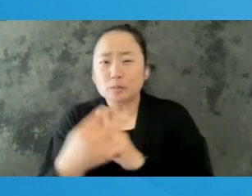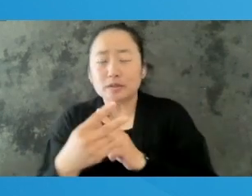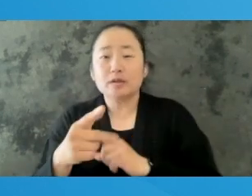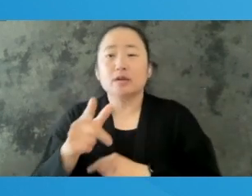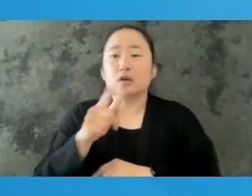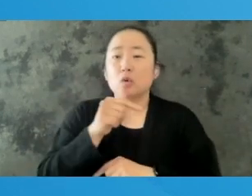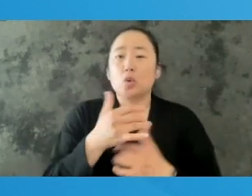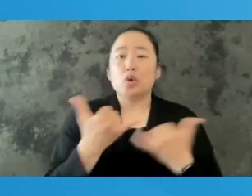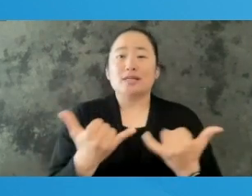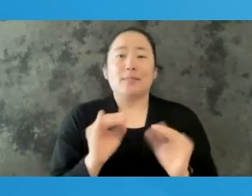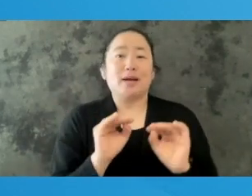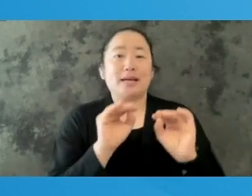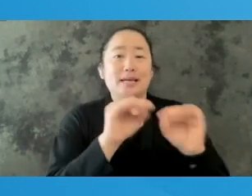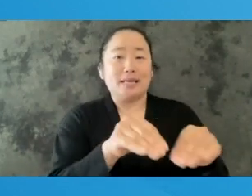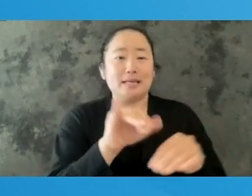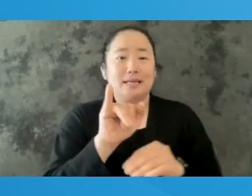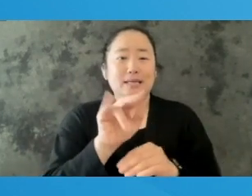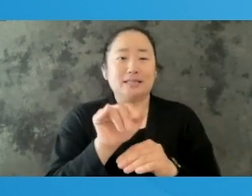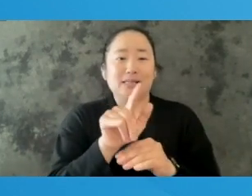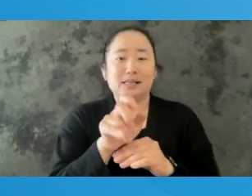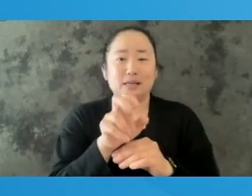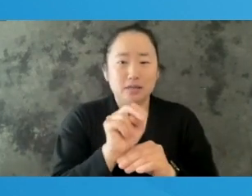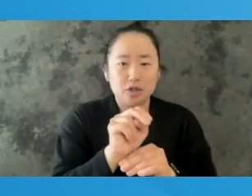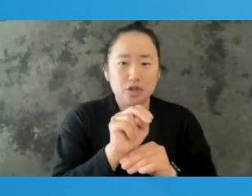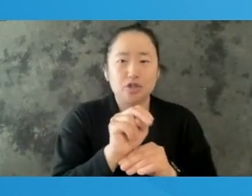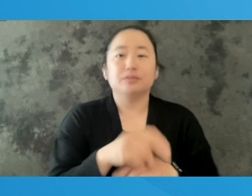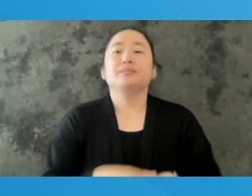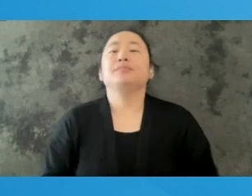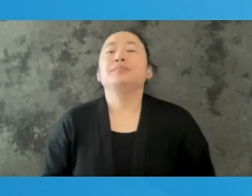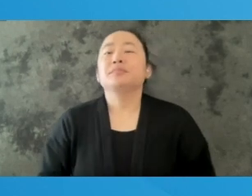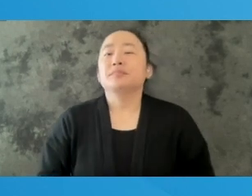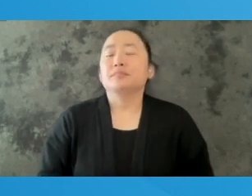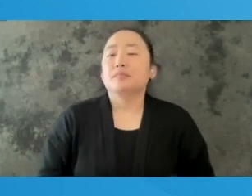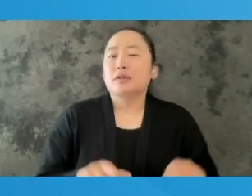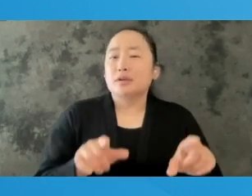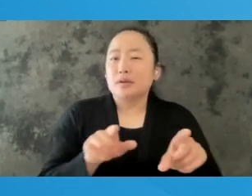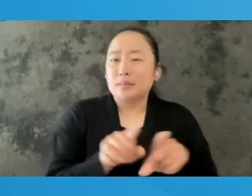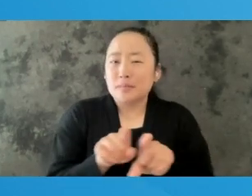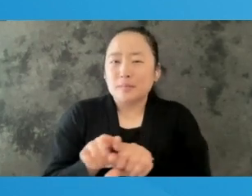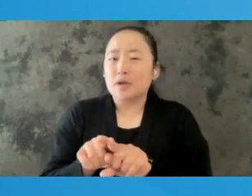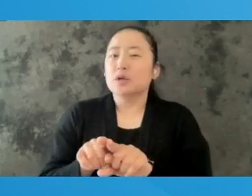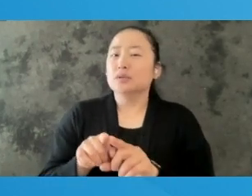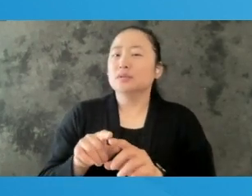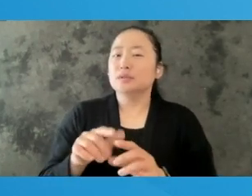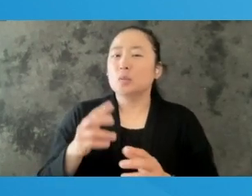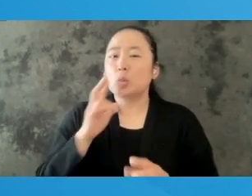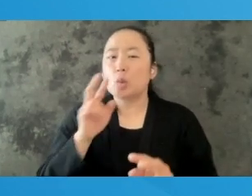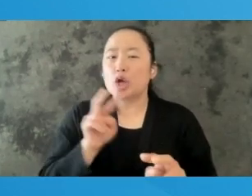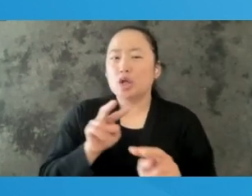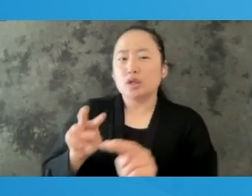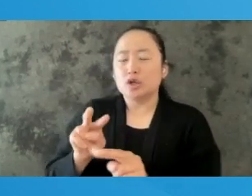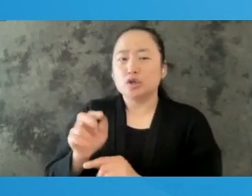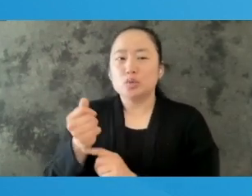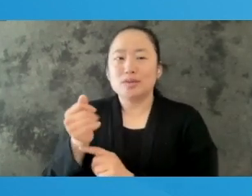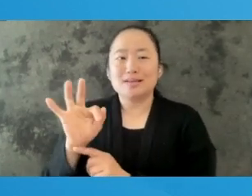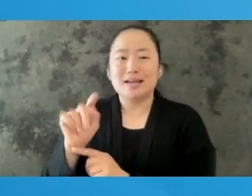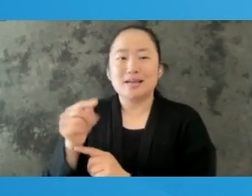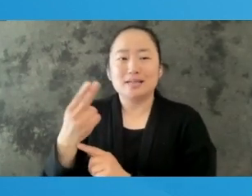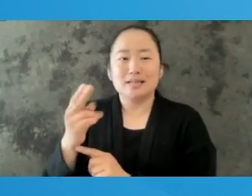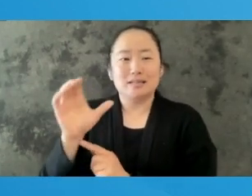as Tiffany mentioned, but then also looking to a 19th-century work which both can depict